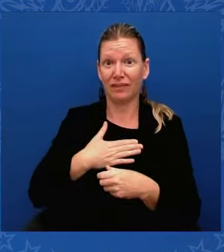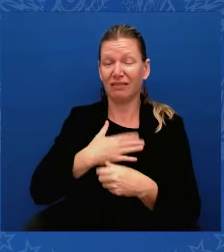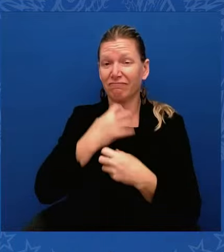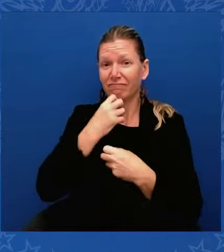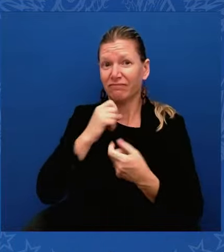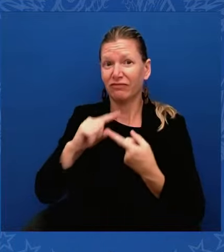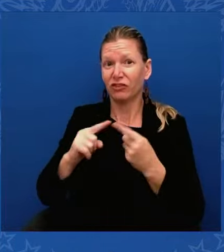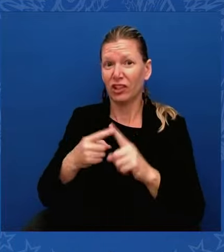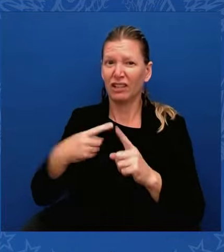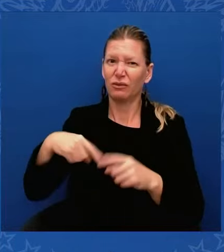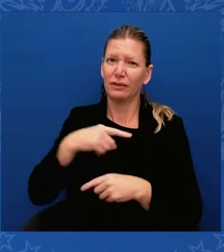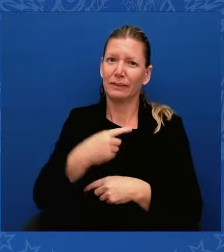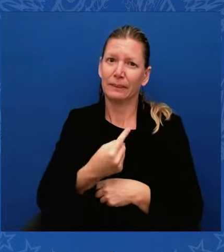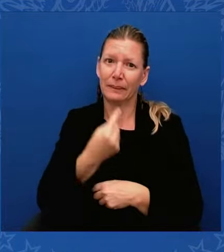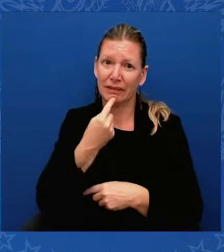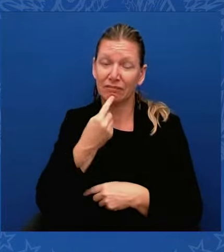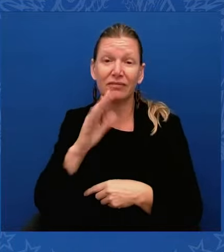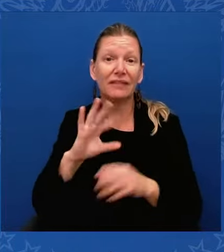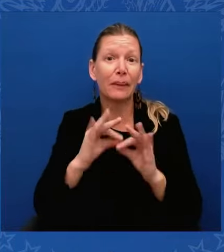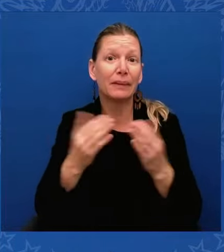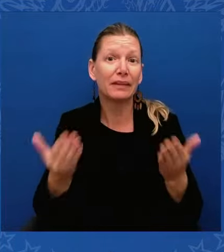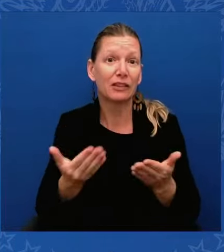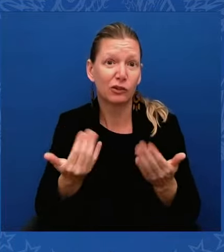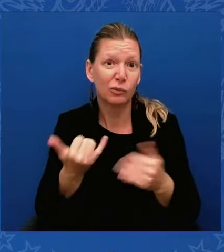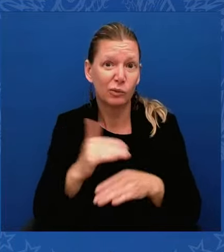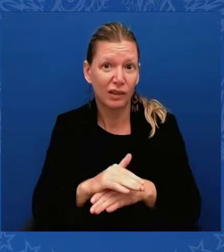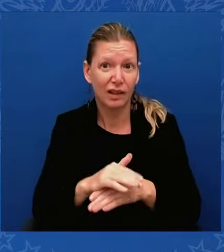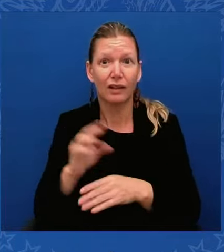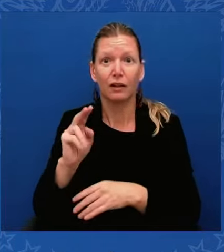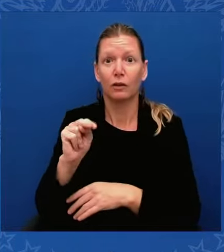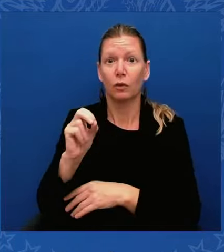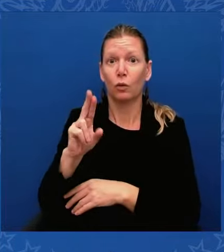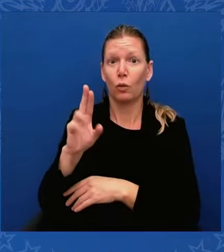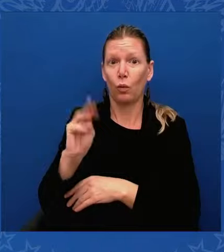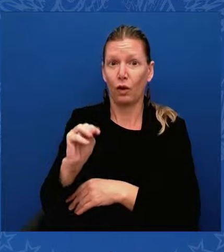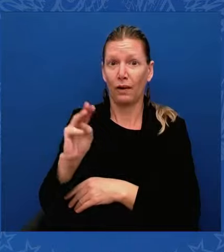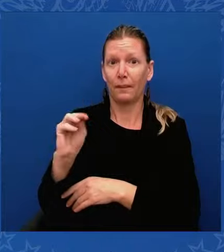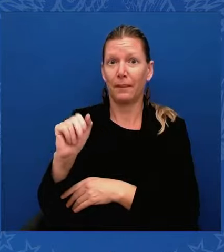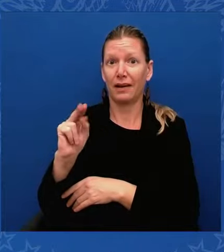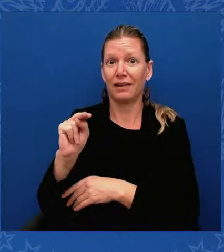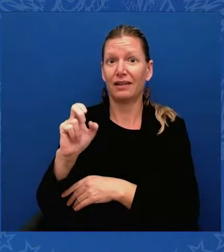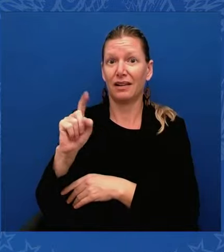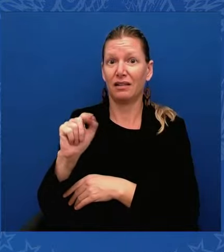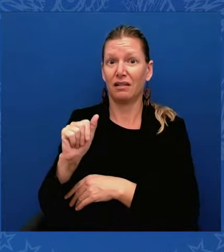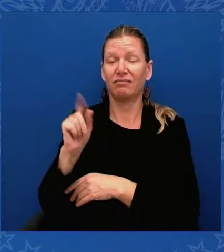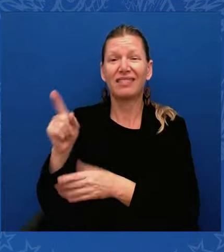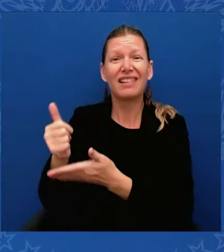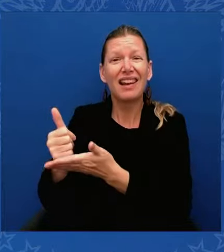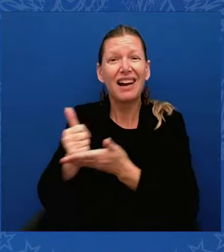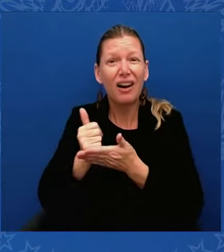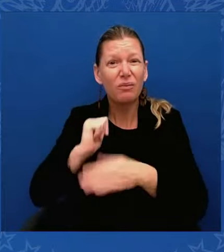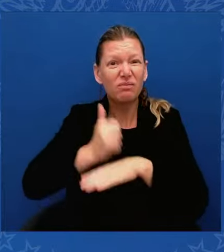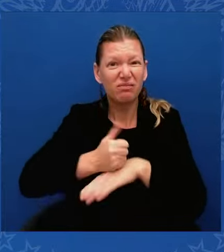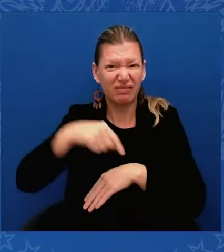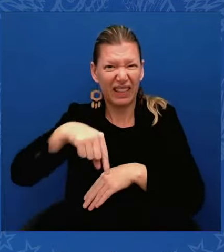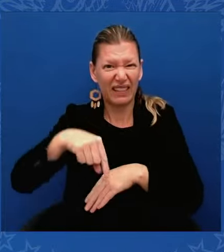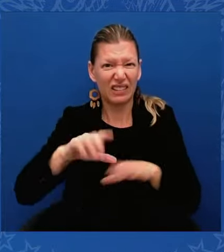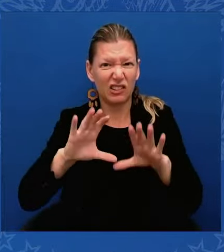Norm once said, democracy is not a spectator sport, it requires everyone's active participation.